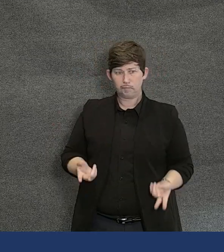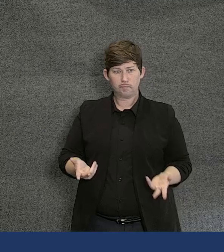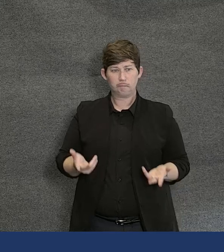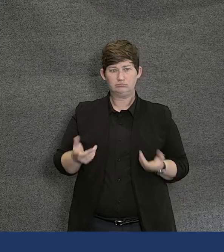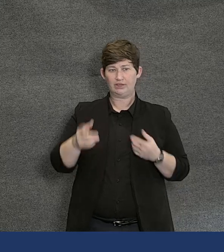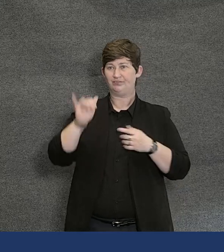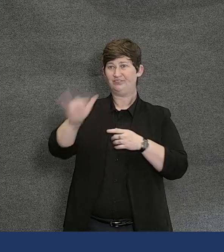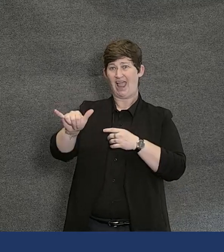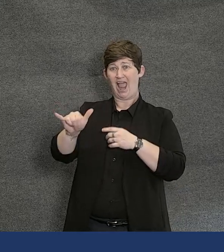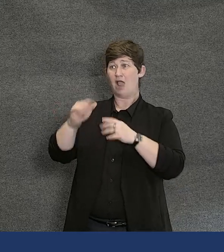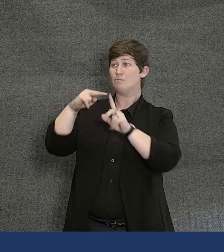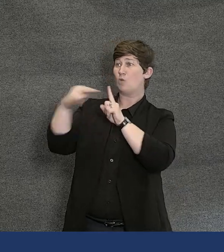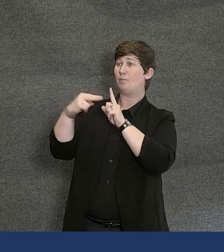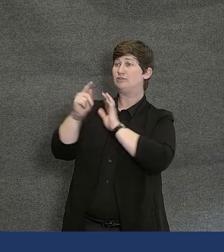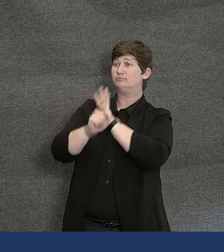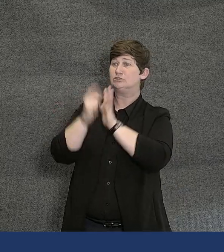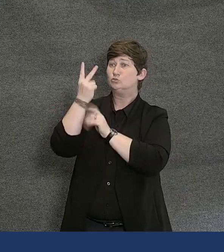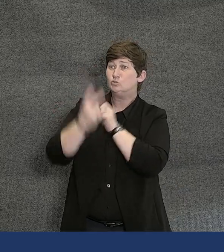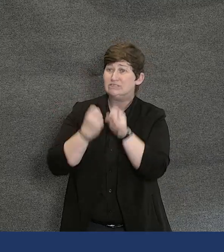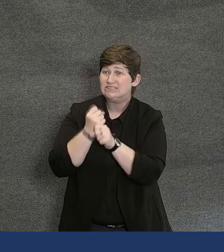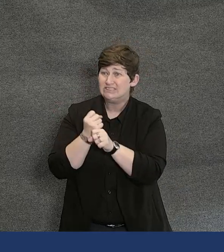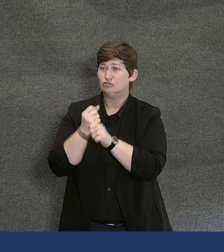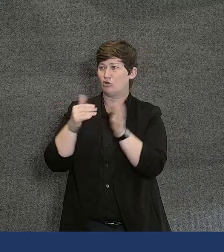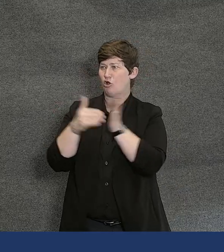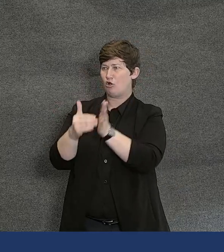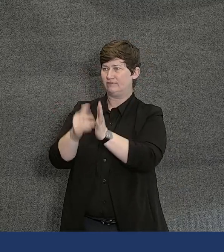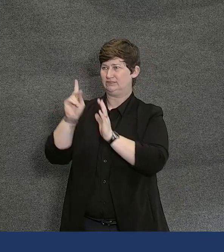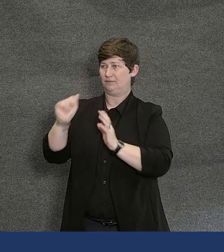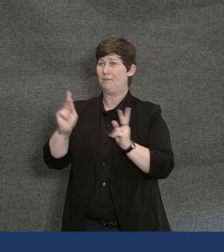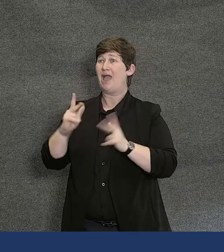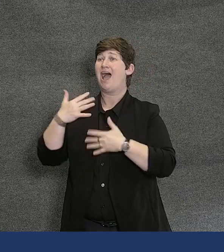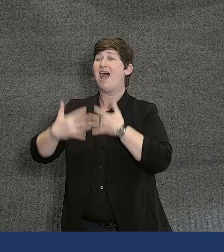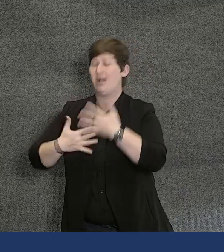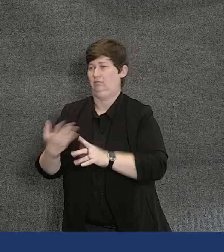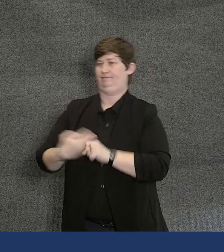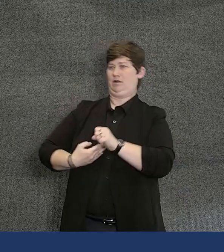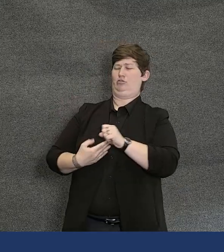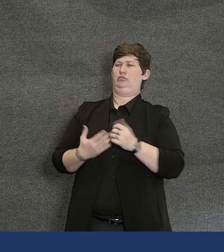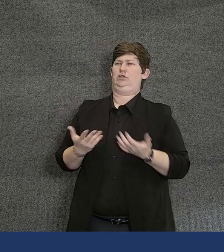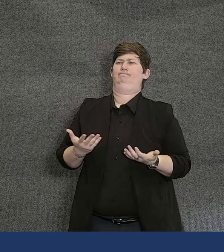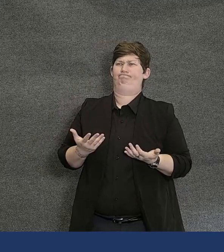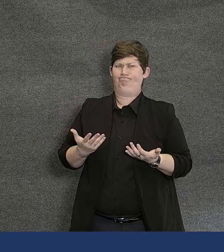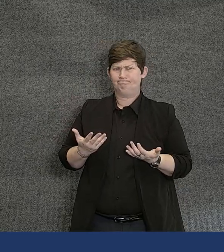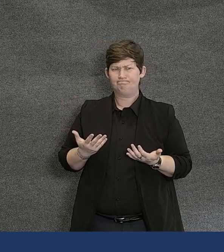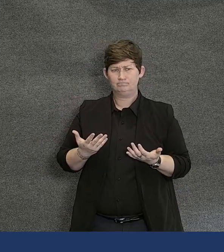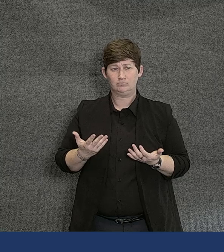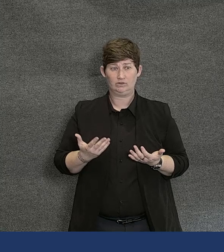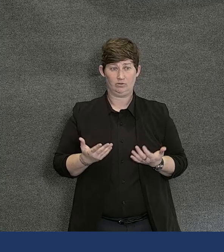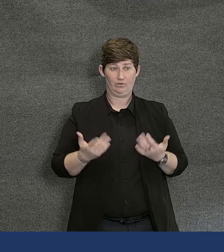And many of them had in their discharge papers that they didn't do a good job.